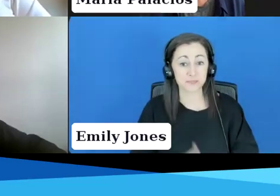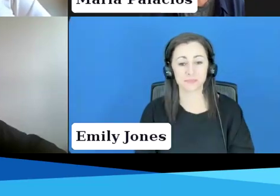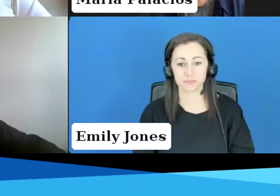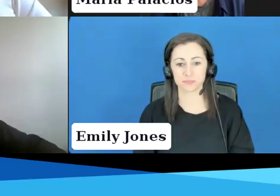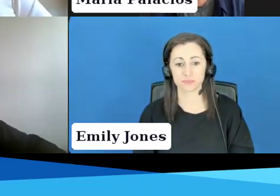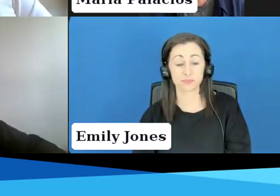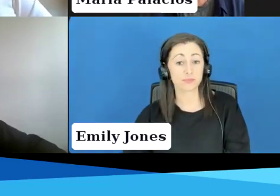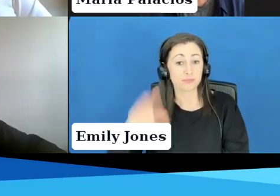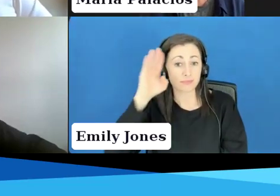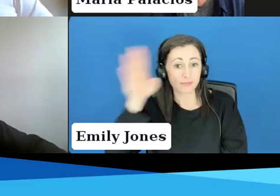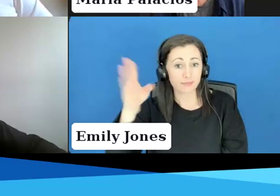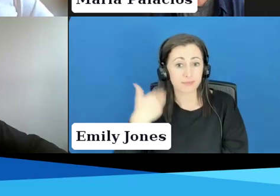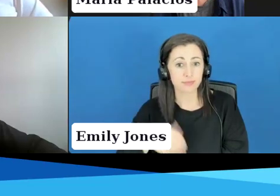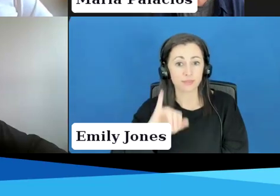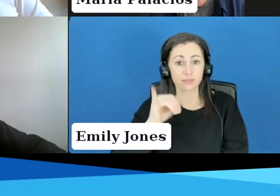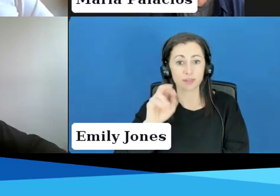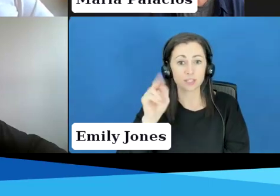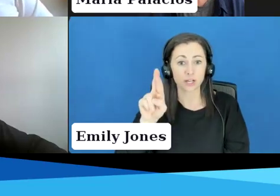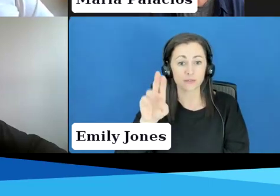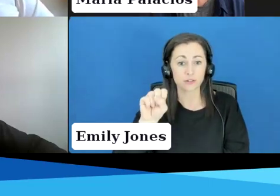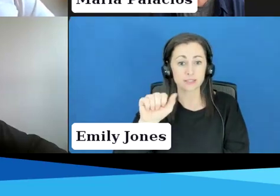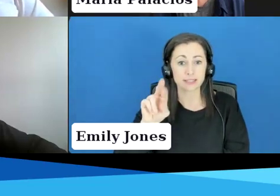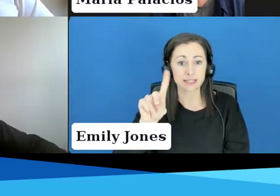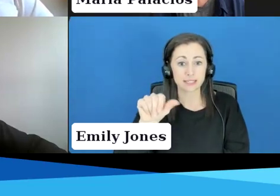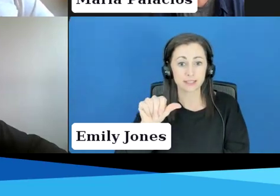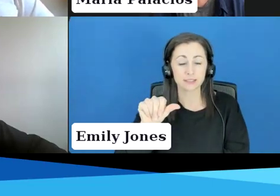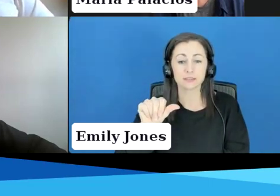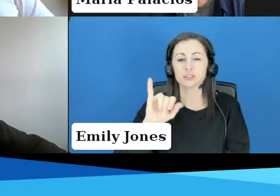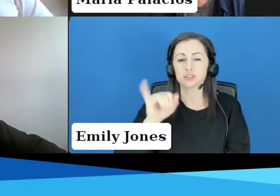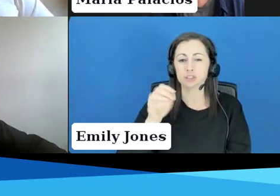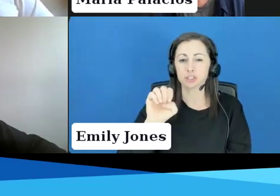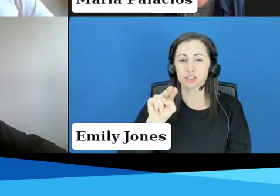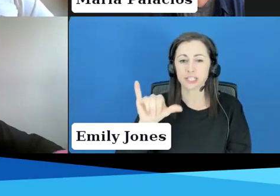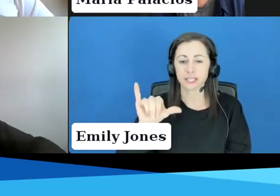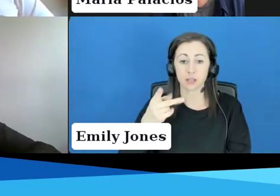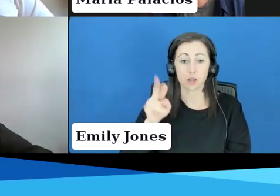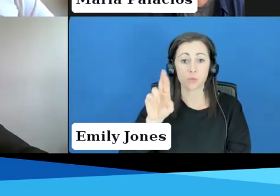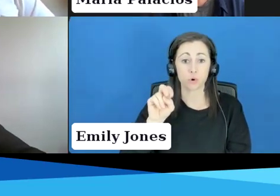Hi, my name's Jennifer Senda. Also known as Jenny. My pronouns are she/her.